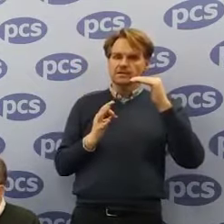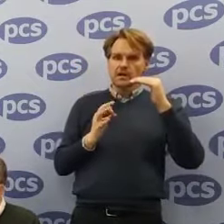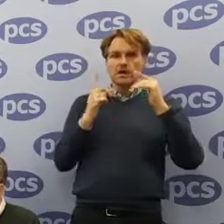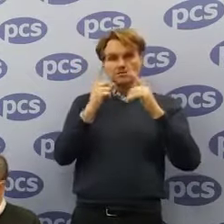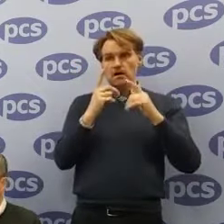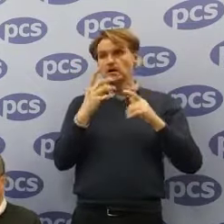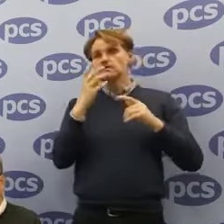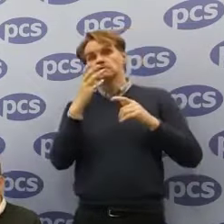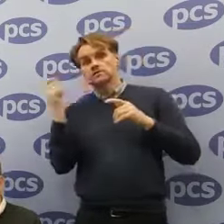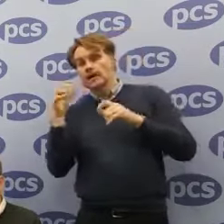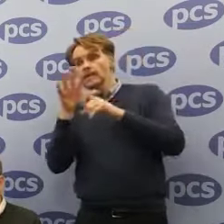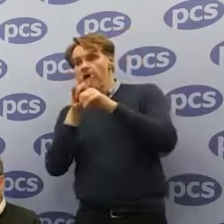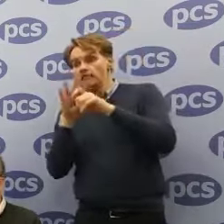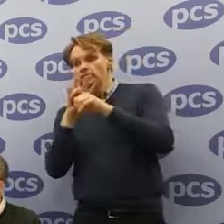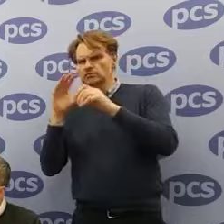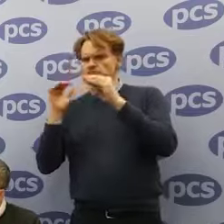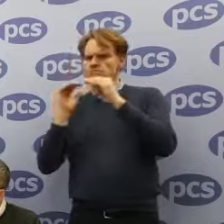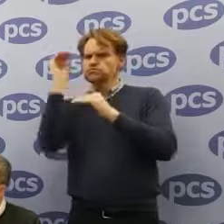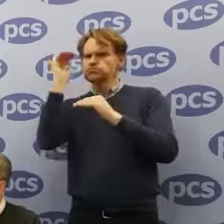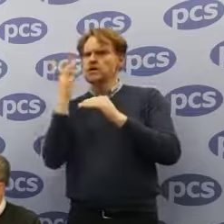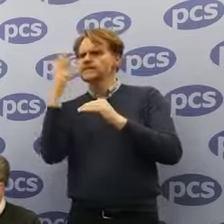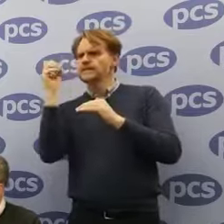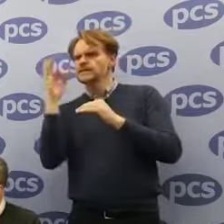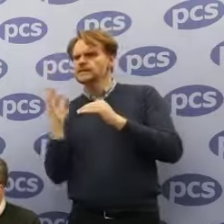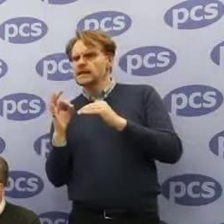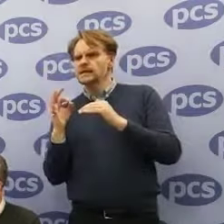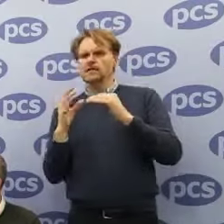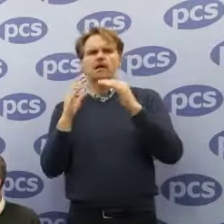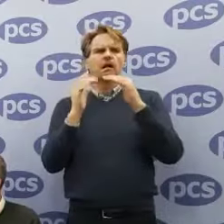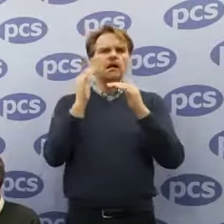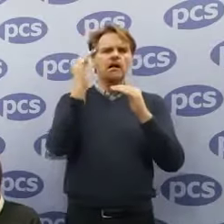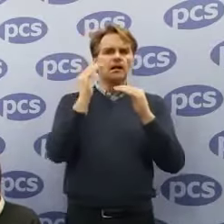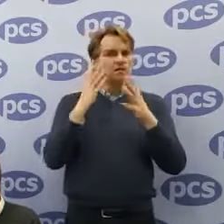in some and we actually think we don't have to do that much better in order to